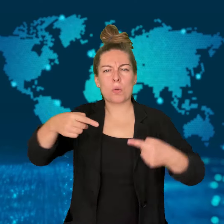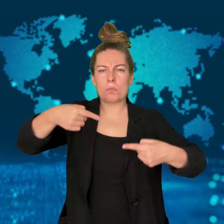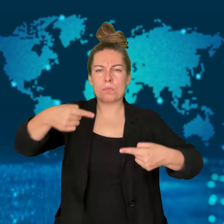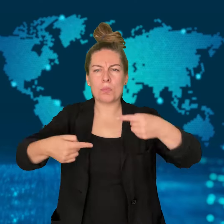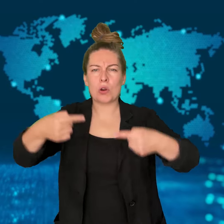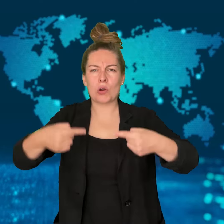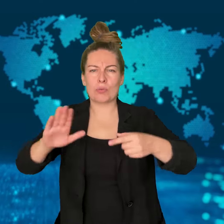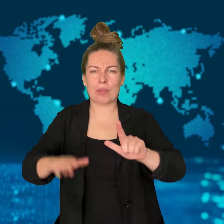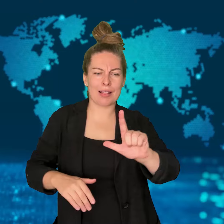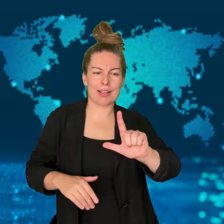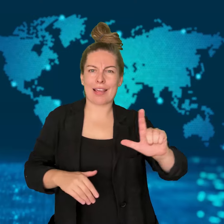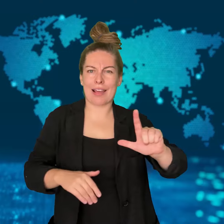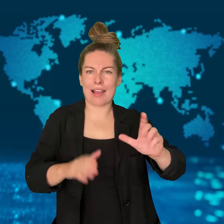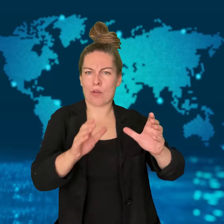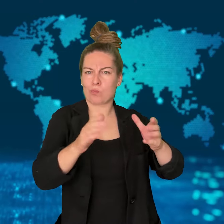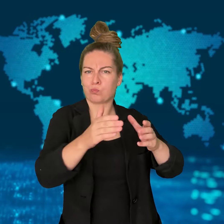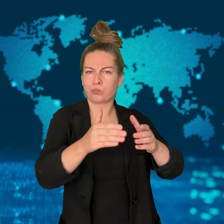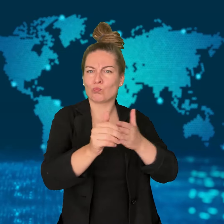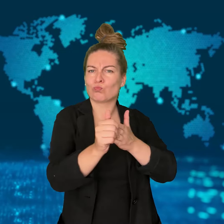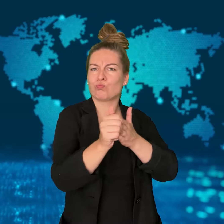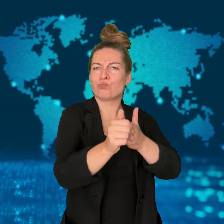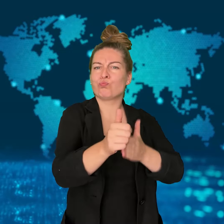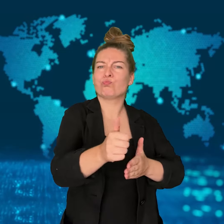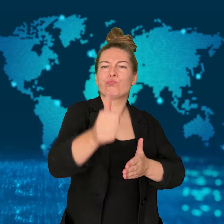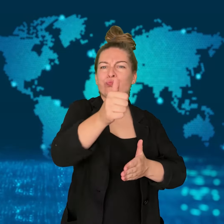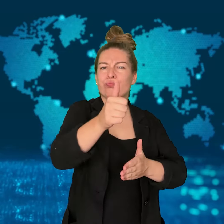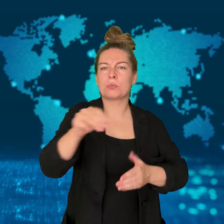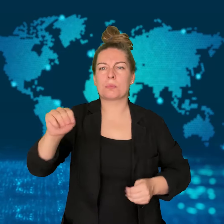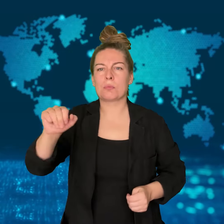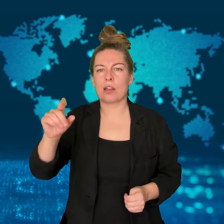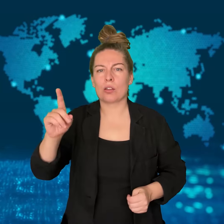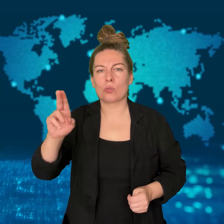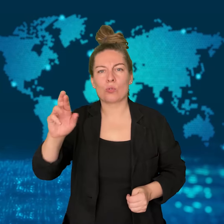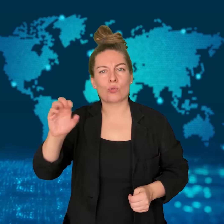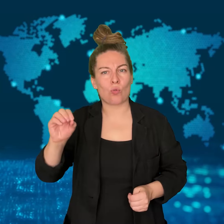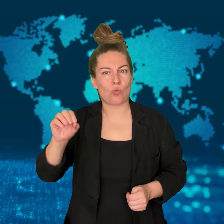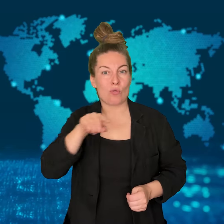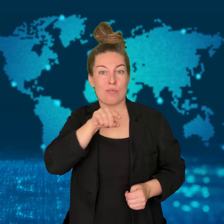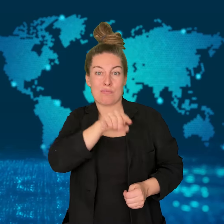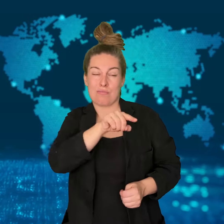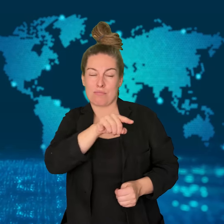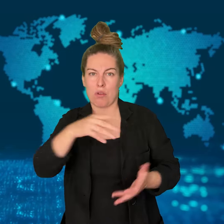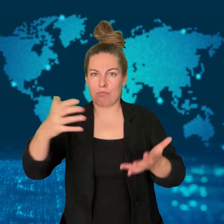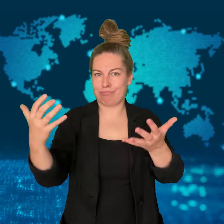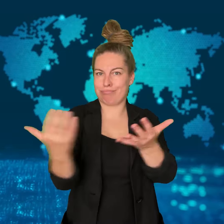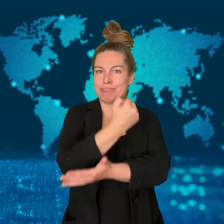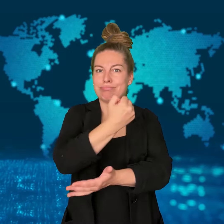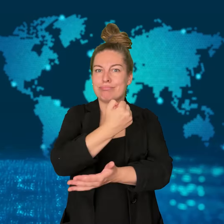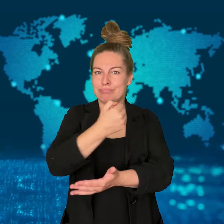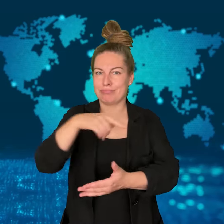presidential election in July of this year.